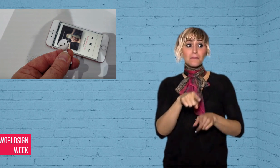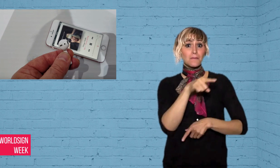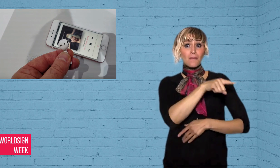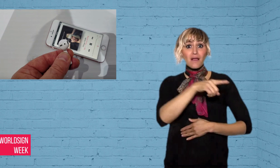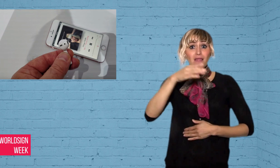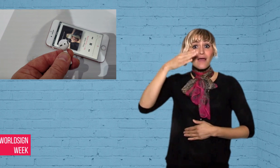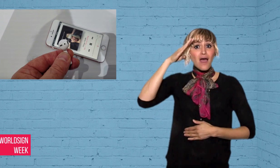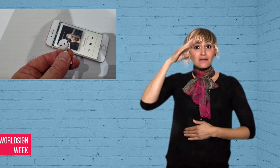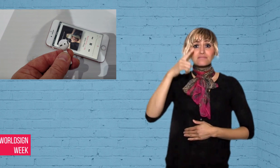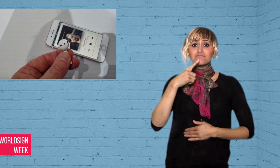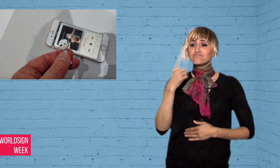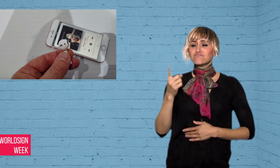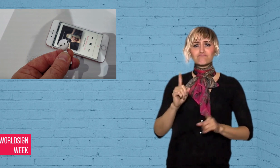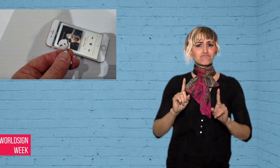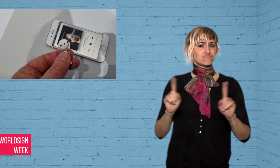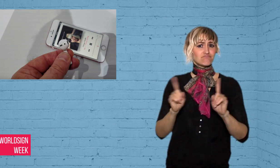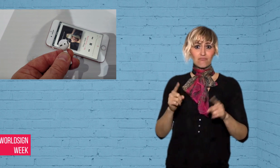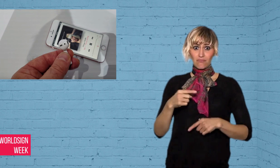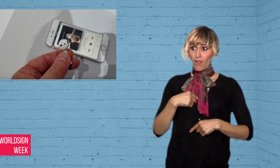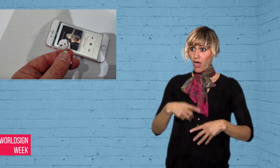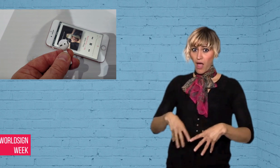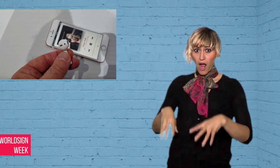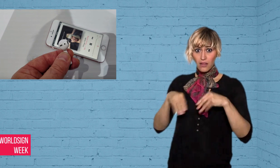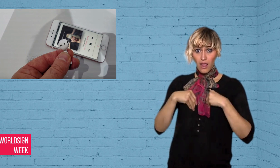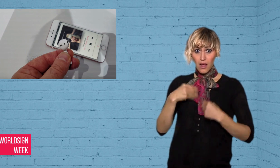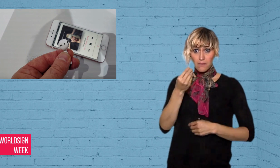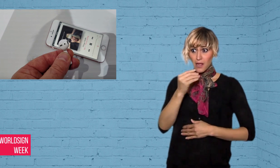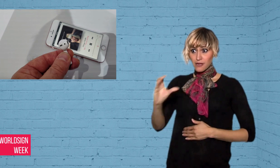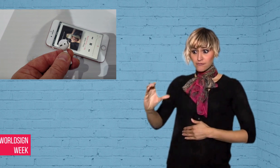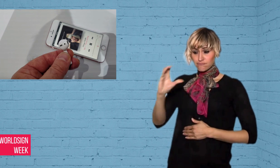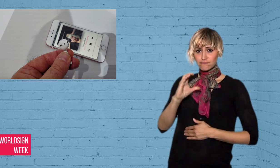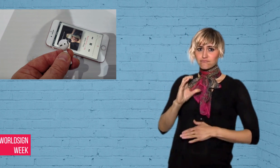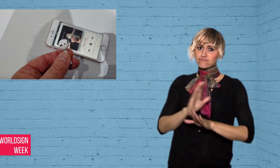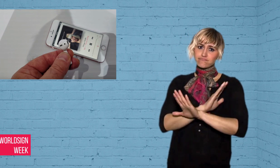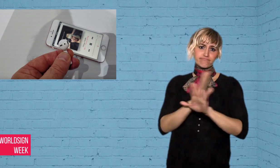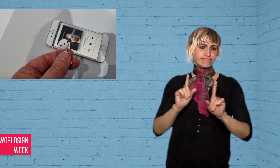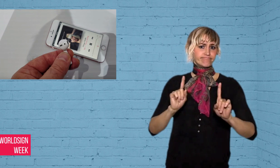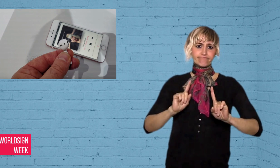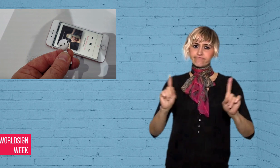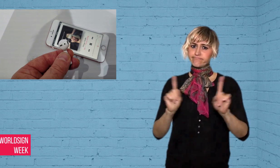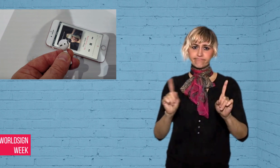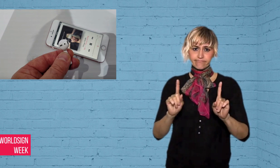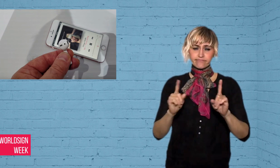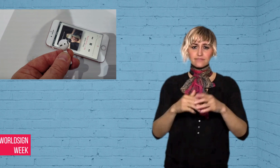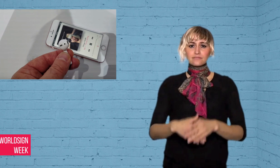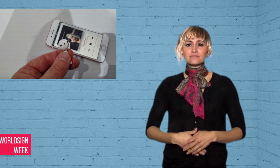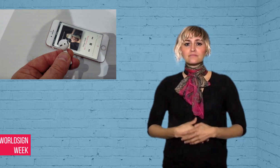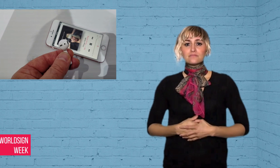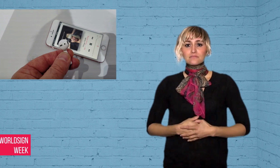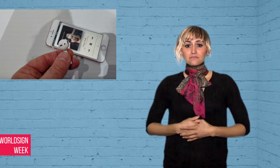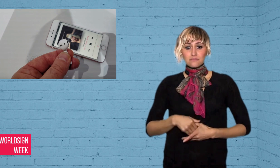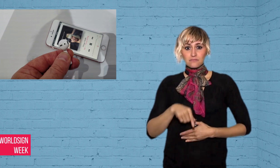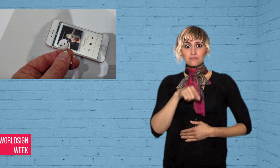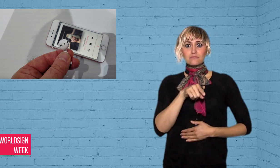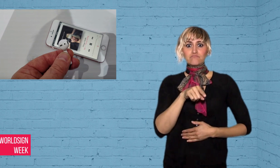also refused to receive the money.